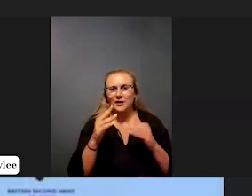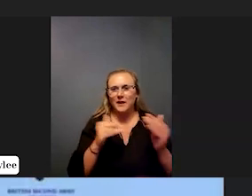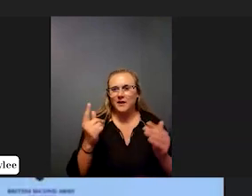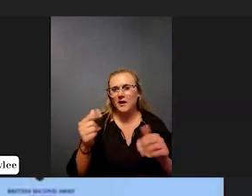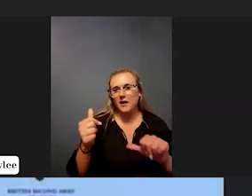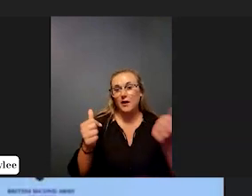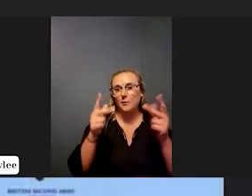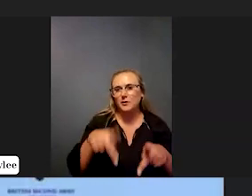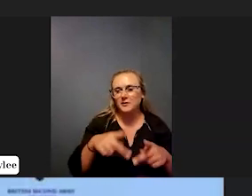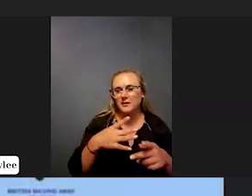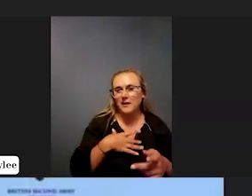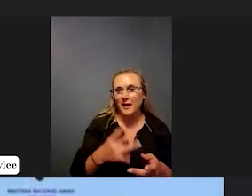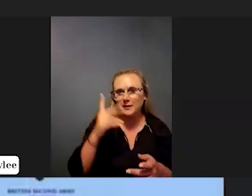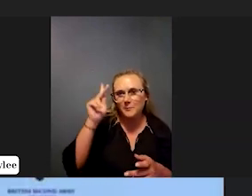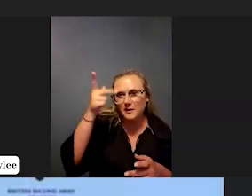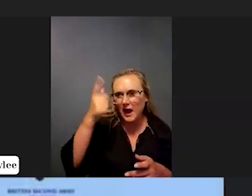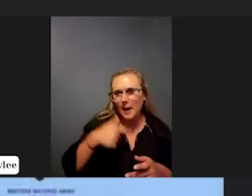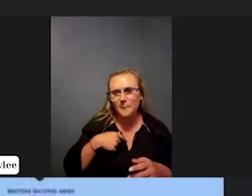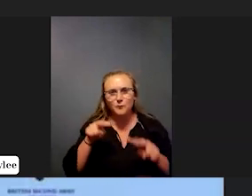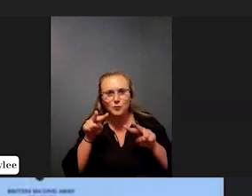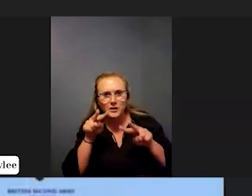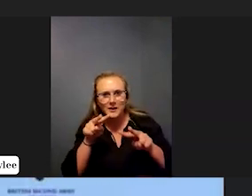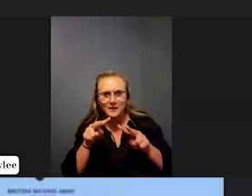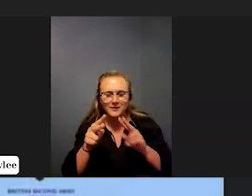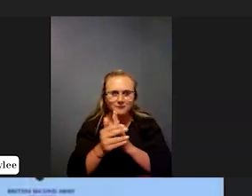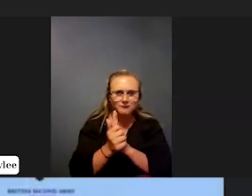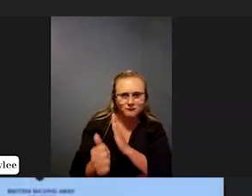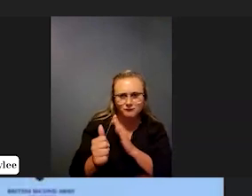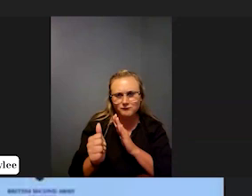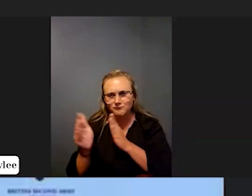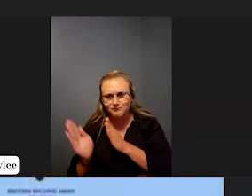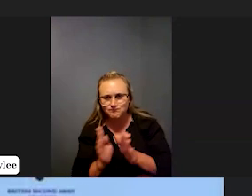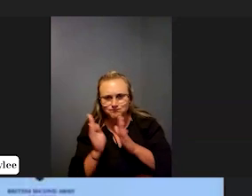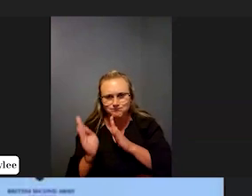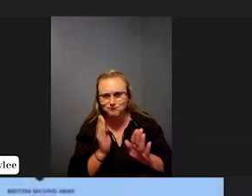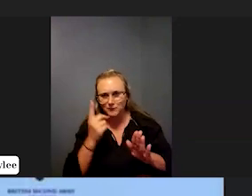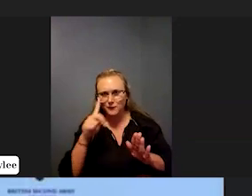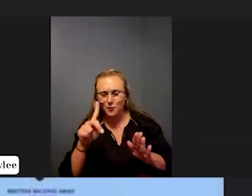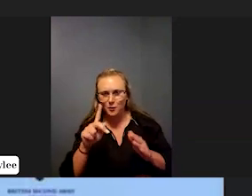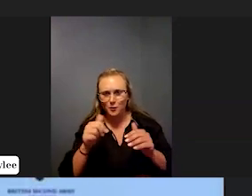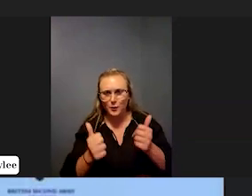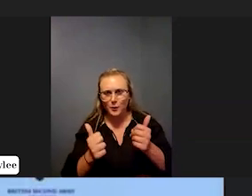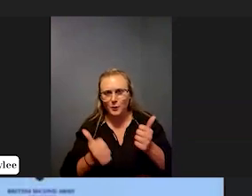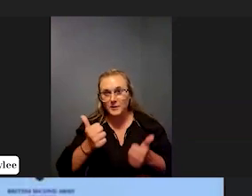I'm I'm looking at the tactical, and I'm something which may not be what the teacher wants people to focus on.